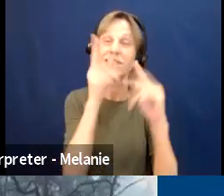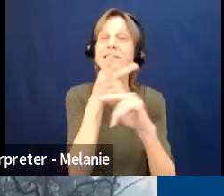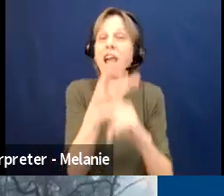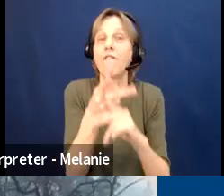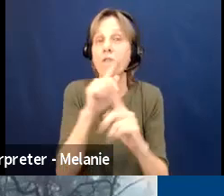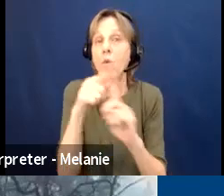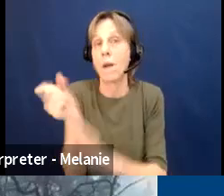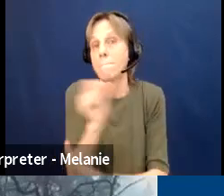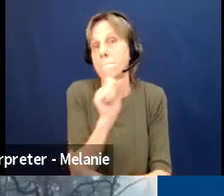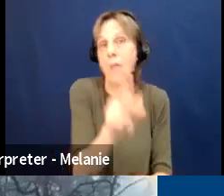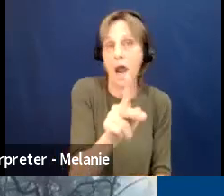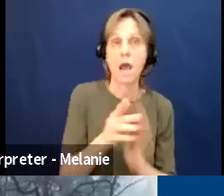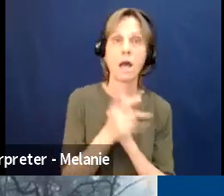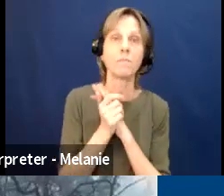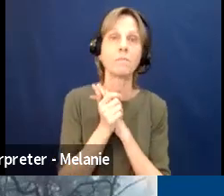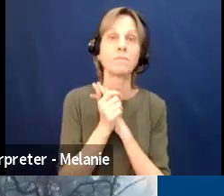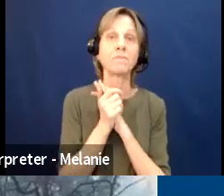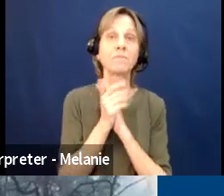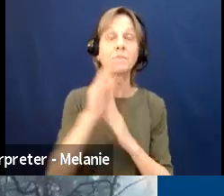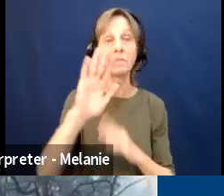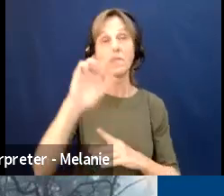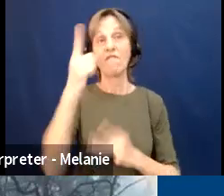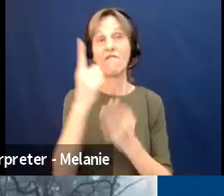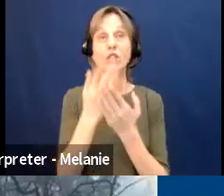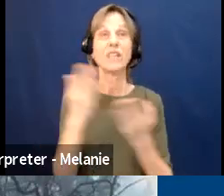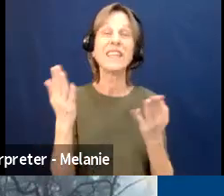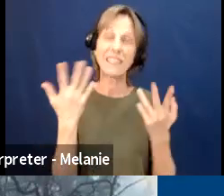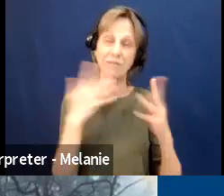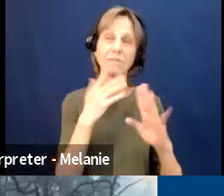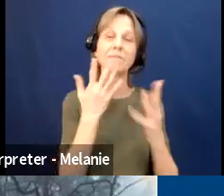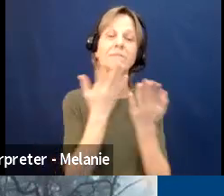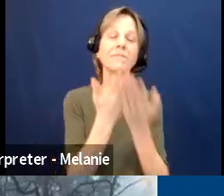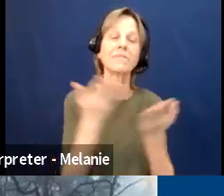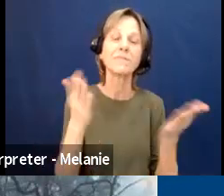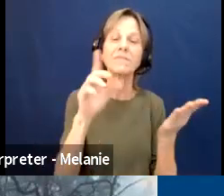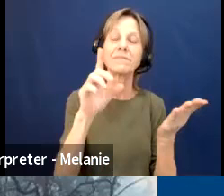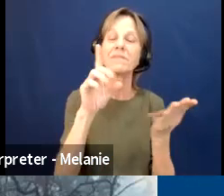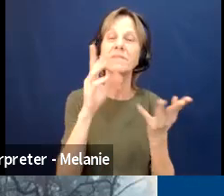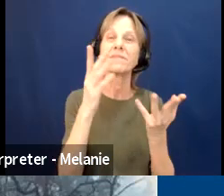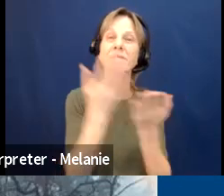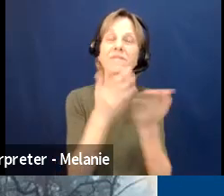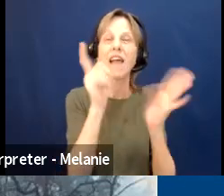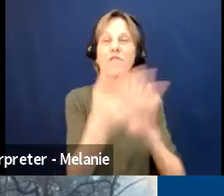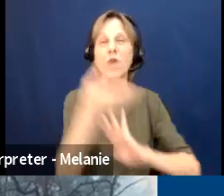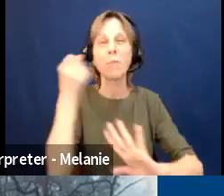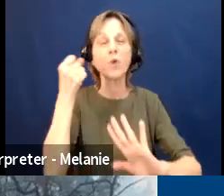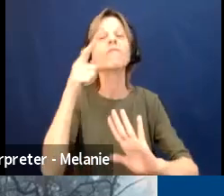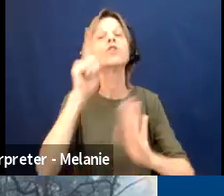first thing you're going to have to do is deal with debris removal what I would do is check with your solid waste department and your county or city health